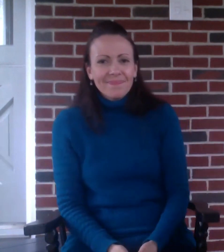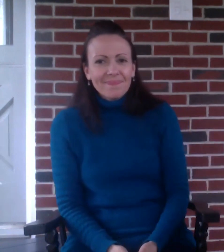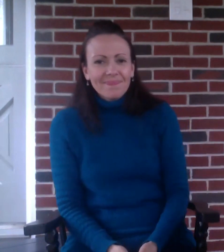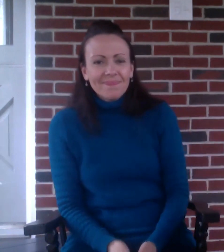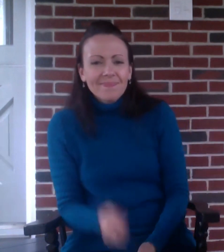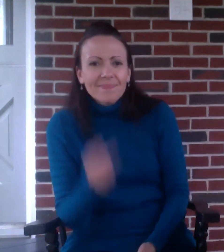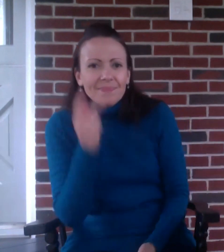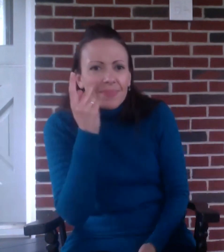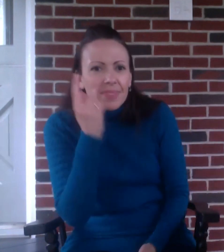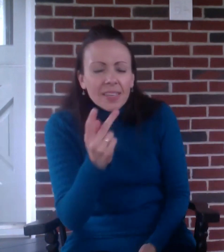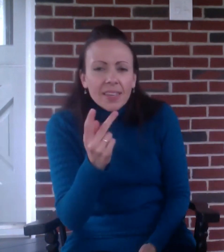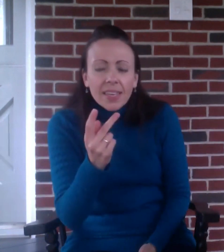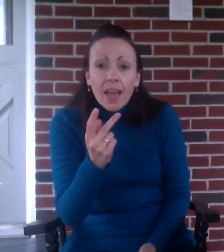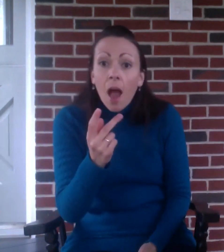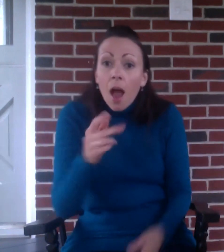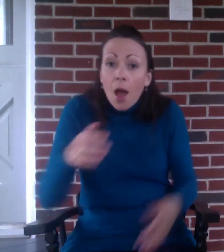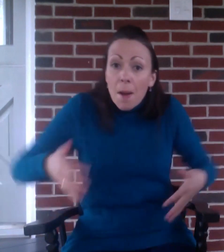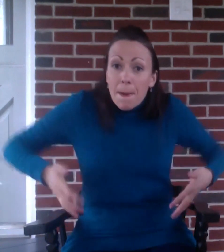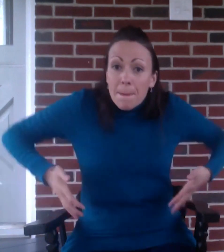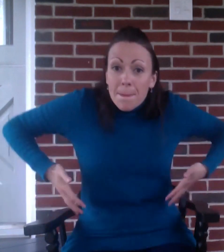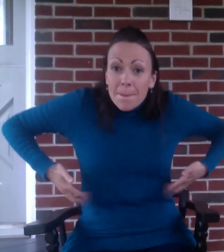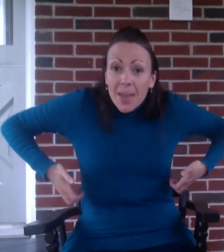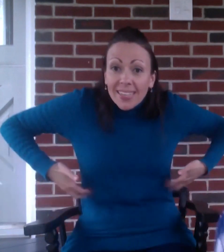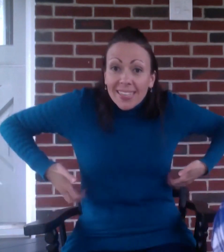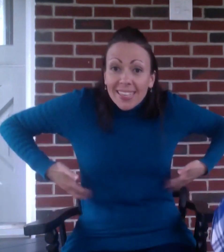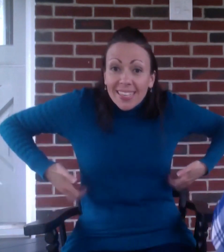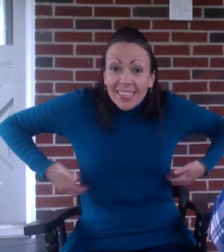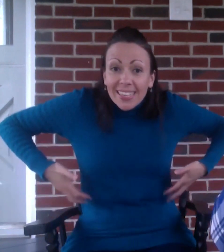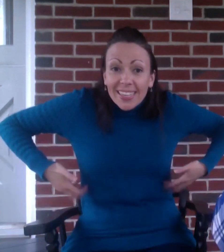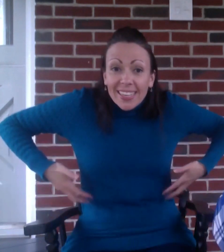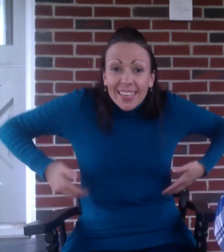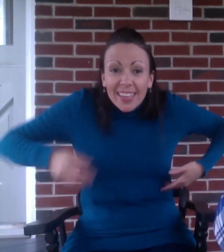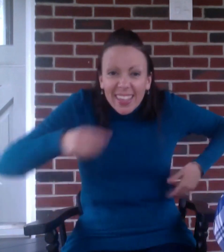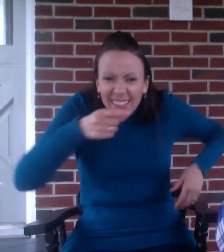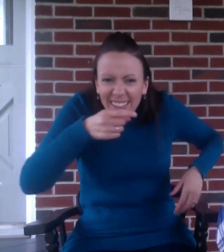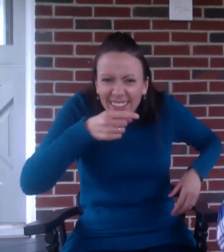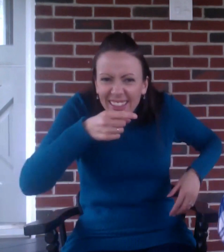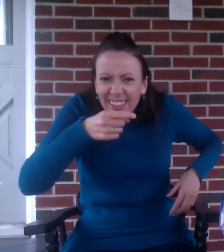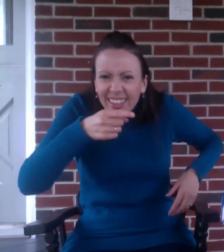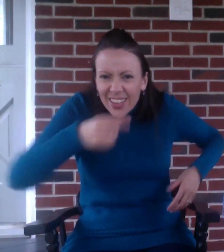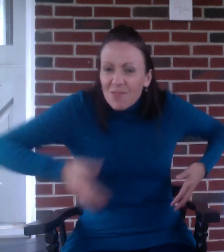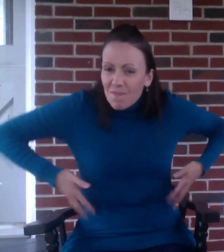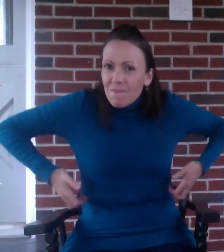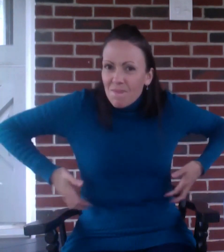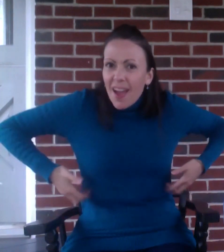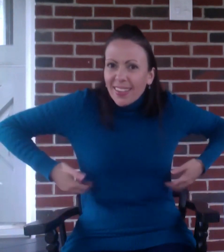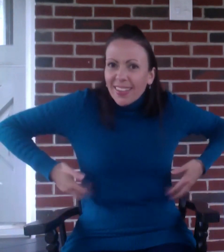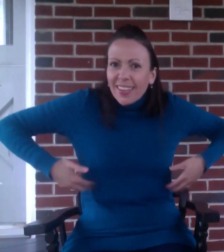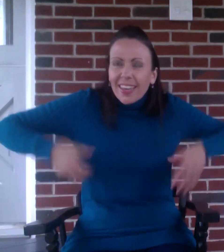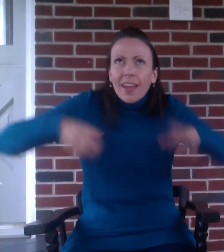So he is getting lots of new animals and lots of color in his new forest.